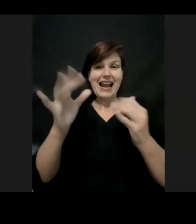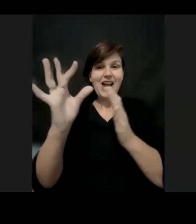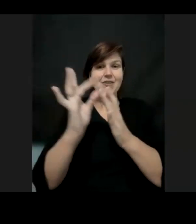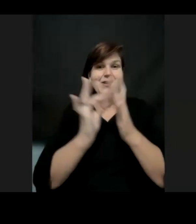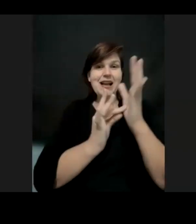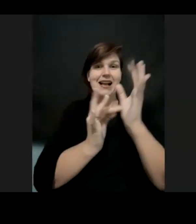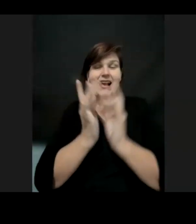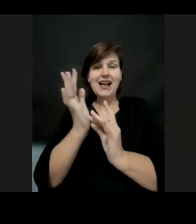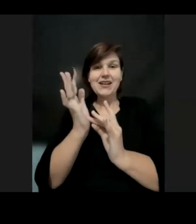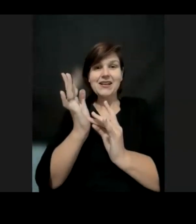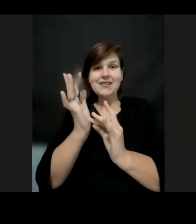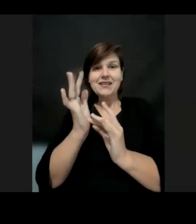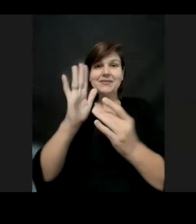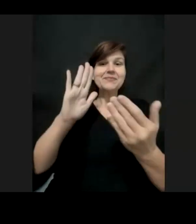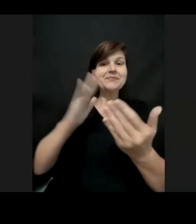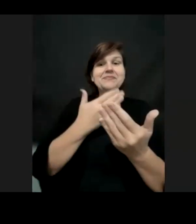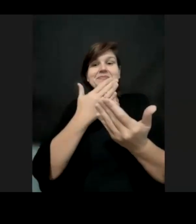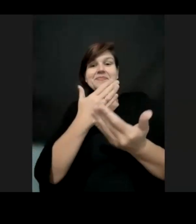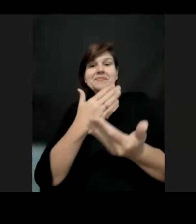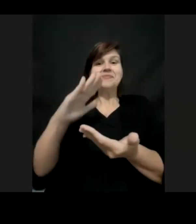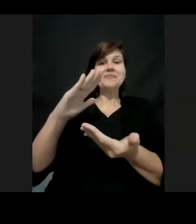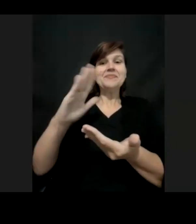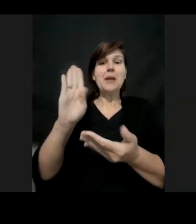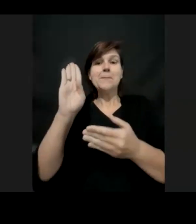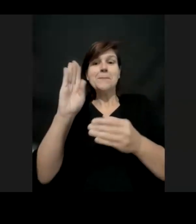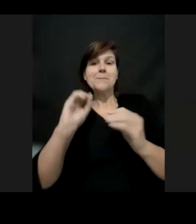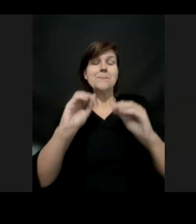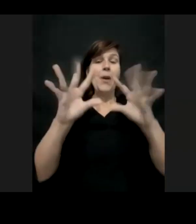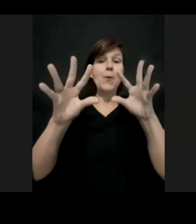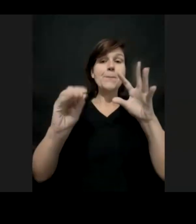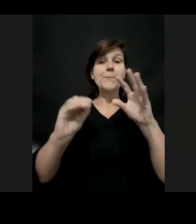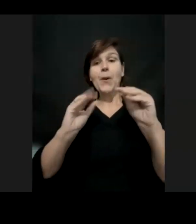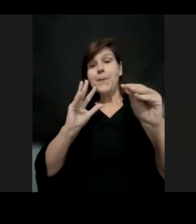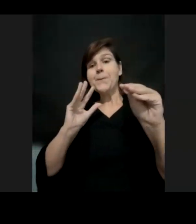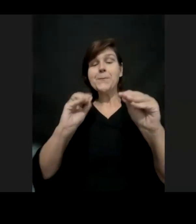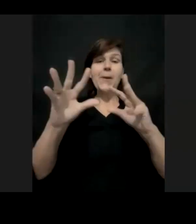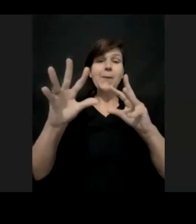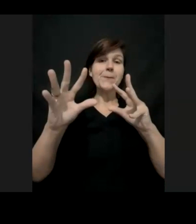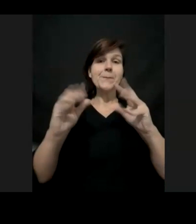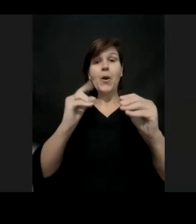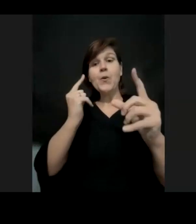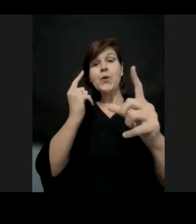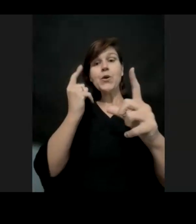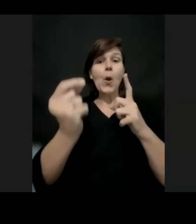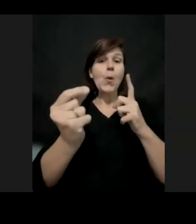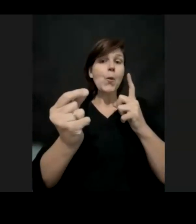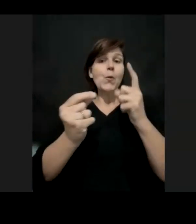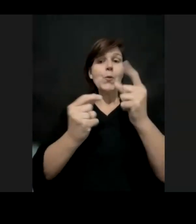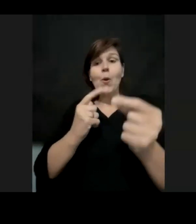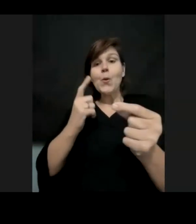With a boom, boom, boom, boom, boom, boom, boom. And then a go, go, go, go, go-a-te go. With a boom. And a go.